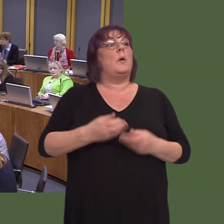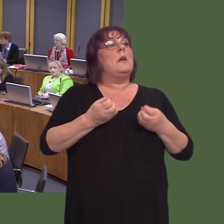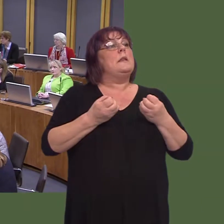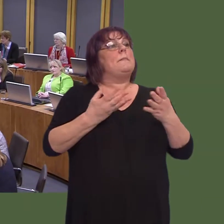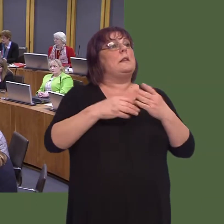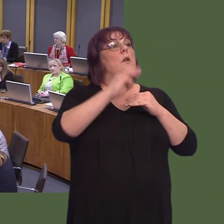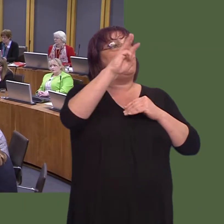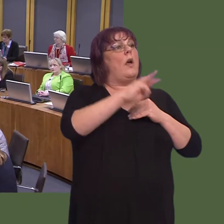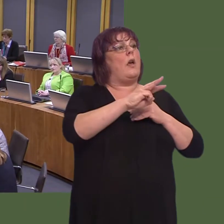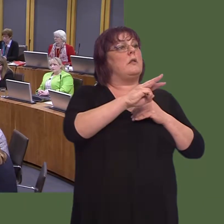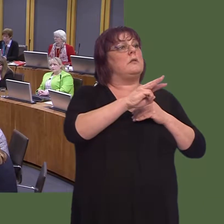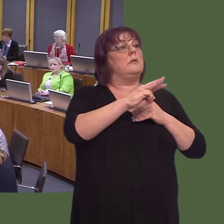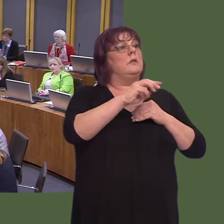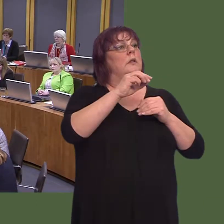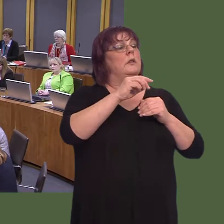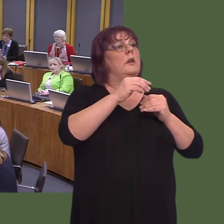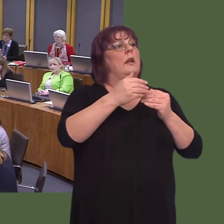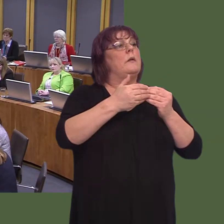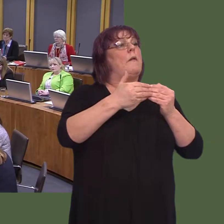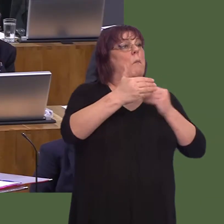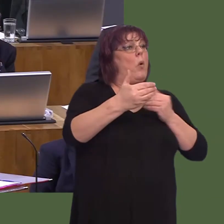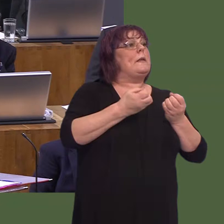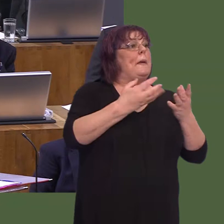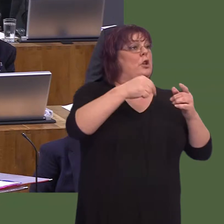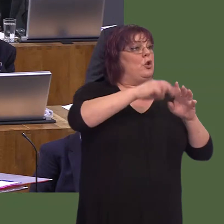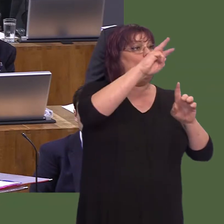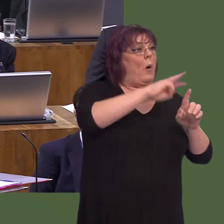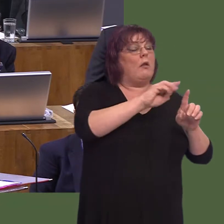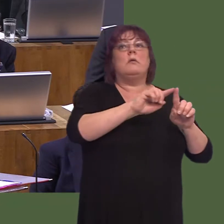than in England on health and on social care to make sure that we don't let our people